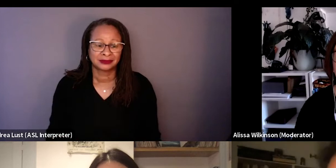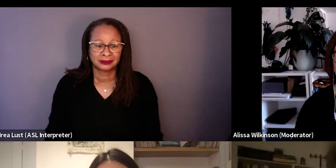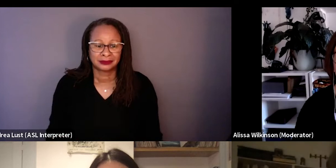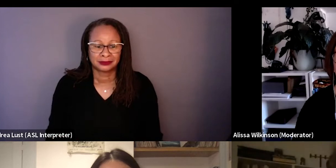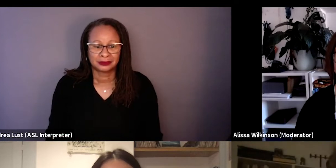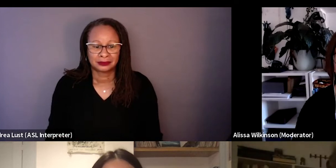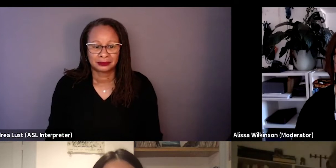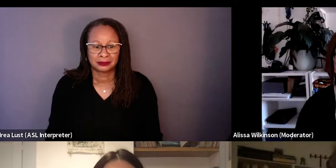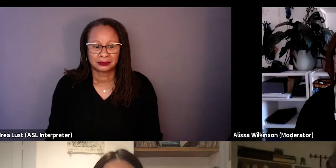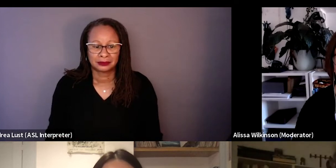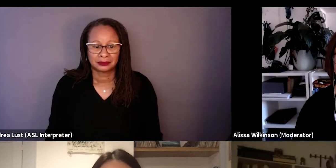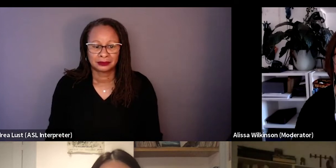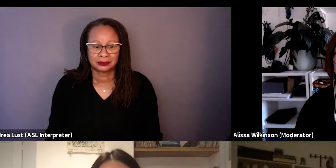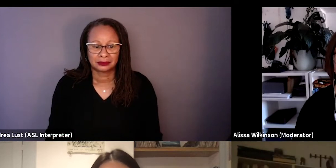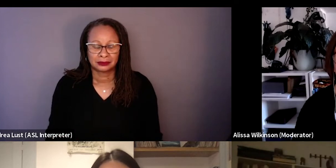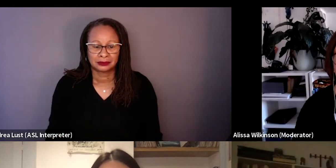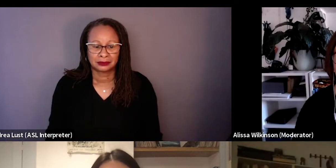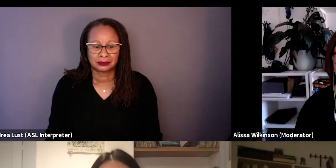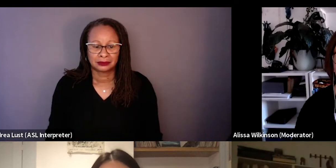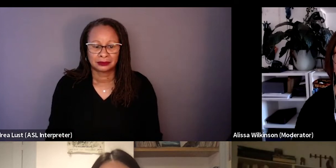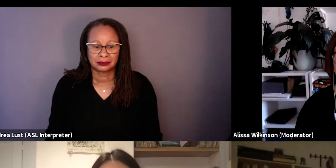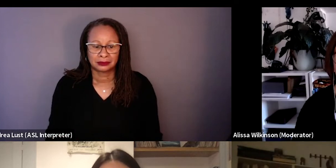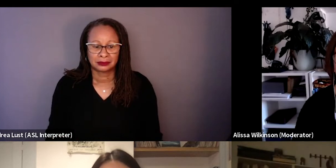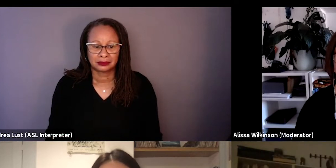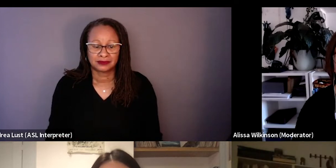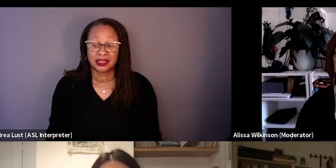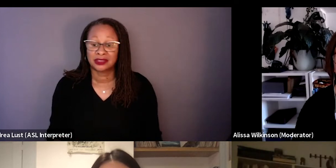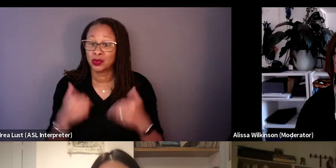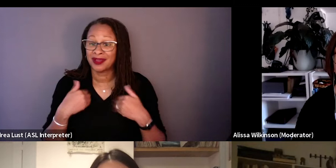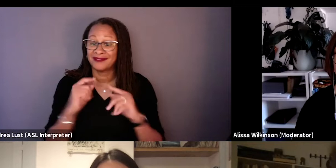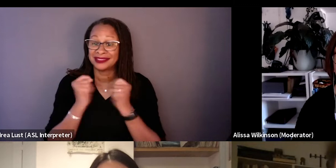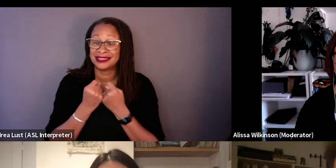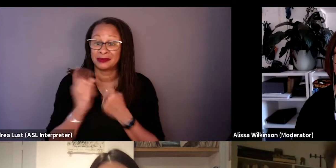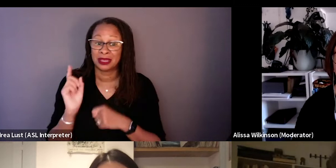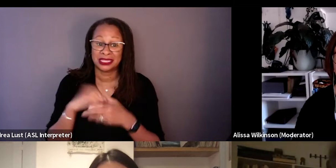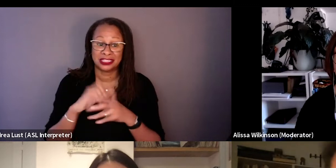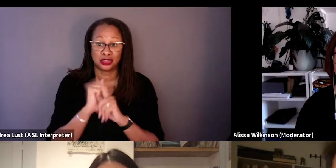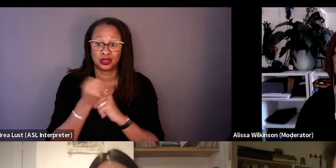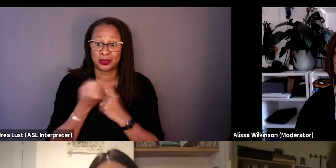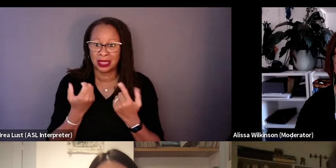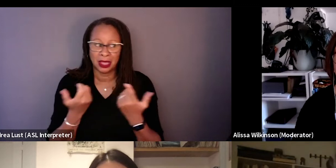to have the team in a situation where nobody really knows what gonna happen and how dangerous is it.